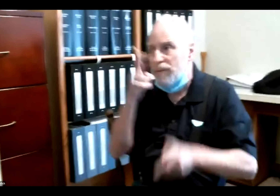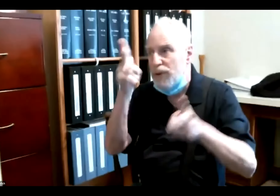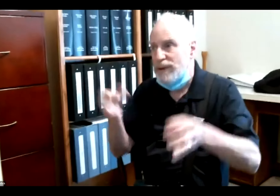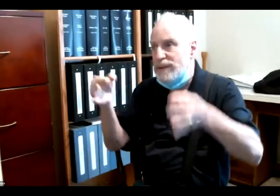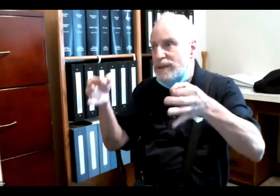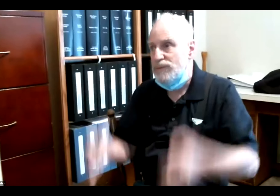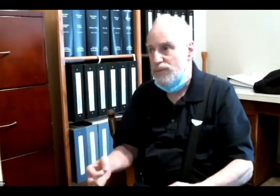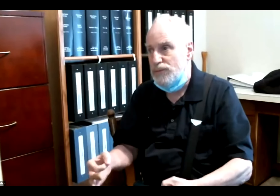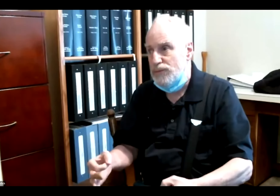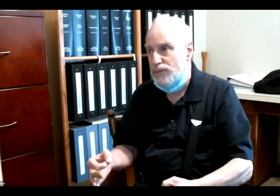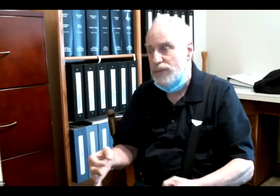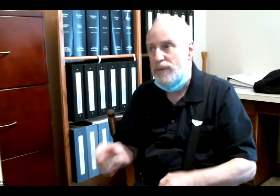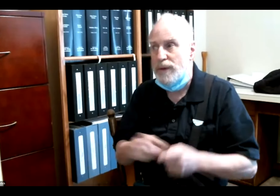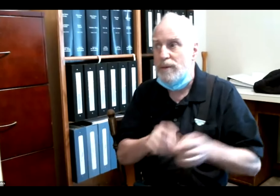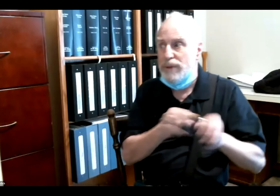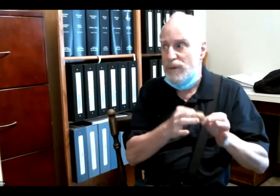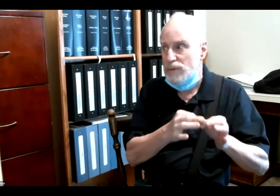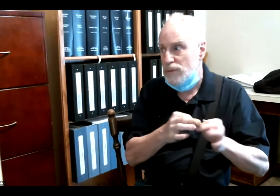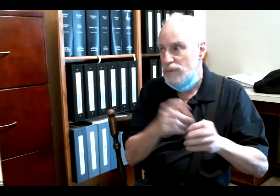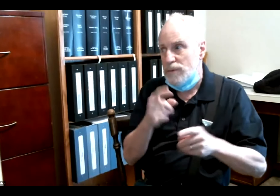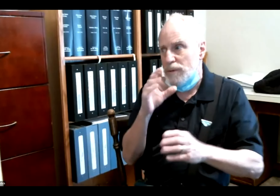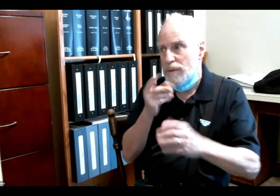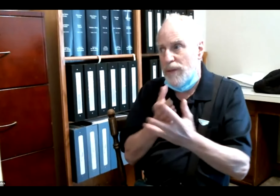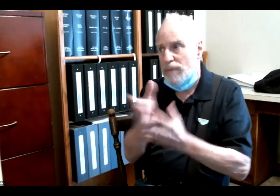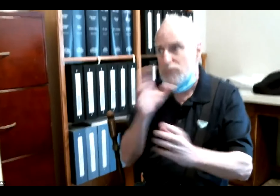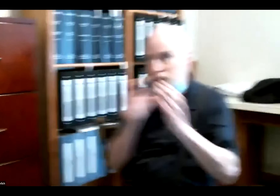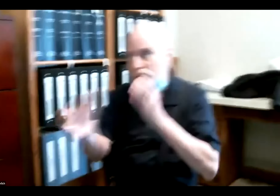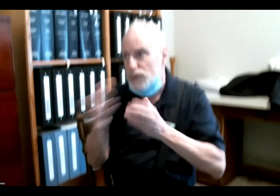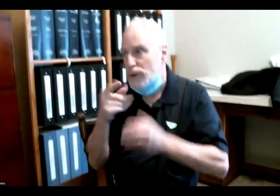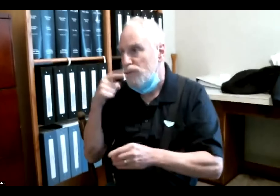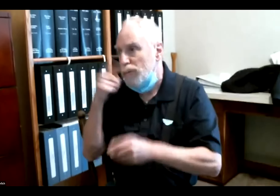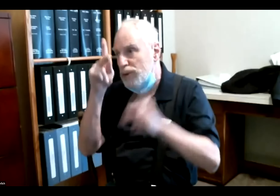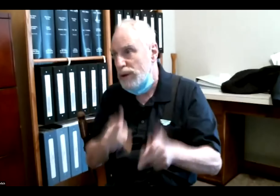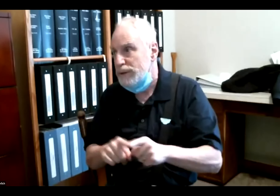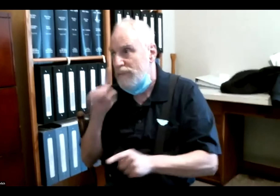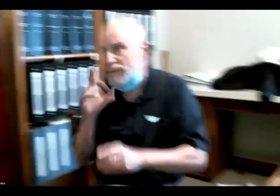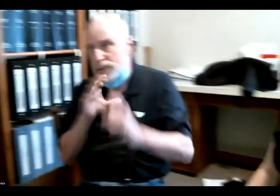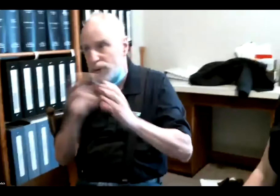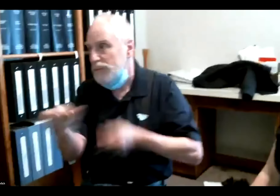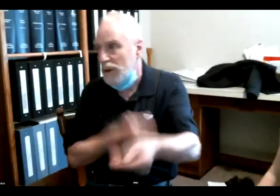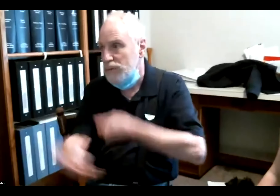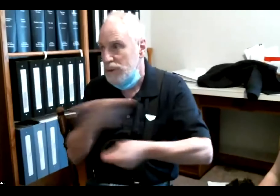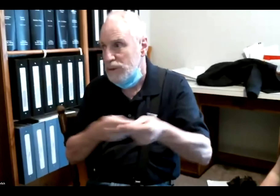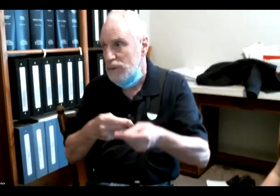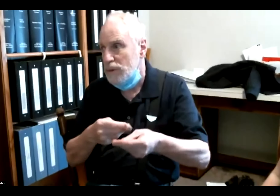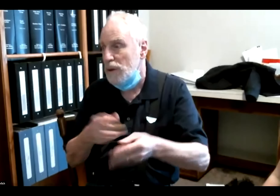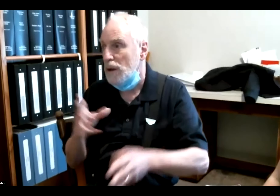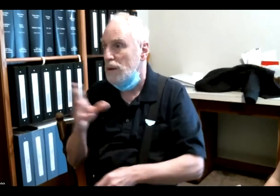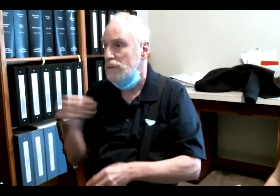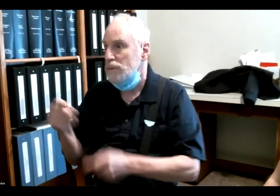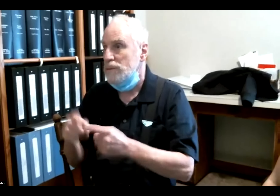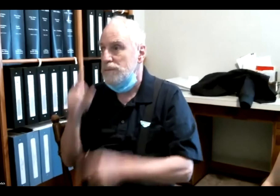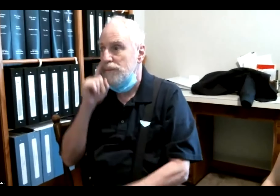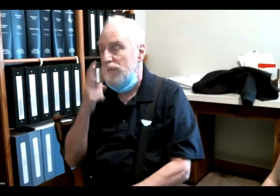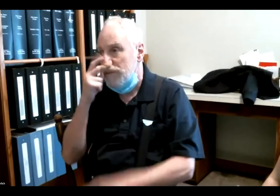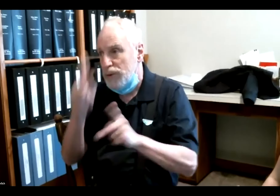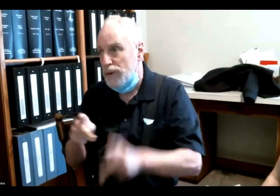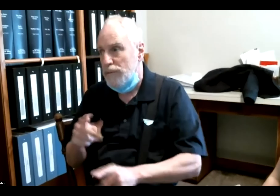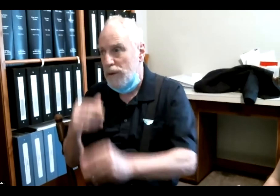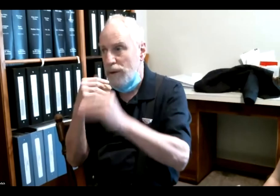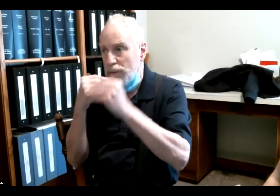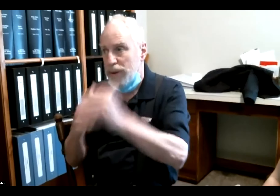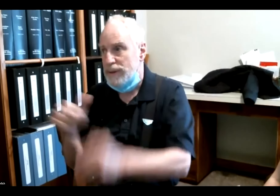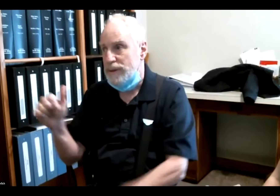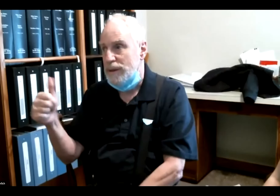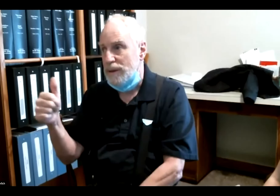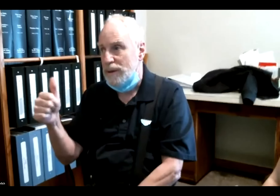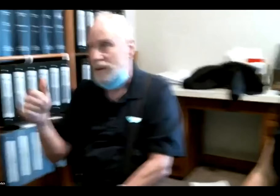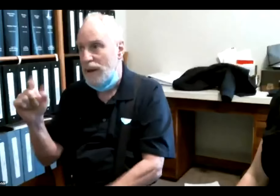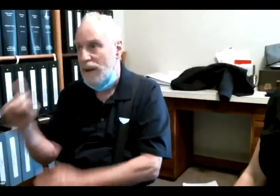So for SSP two assistive Deaf/blind, but interpreters are for the communication exchange only. So,